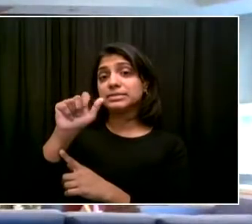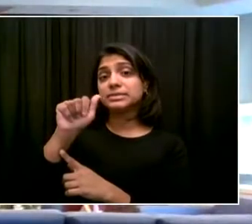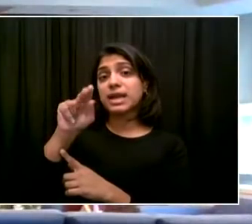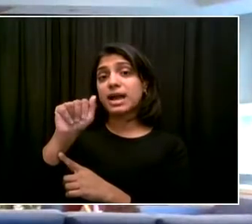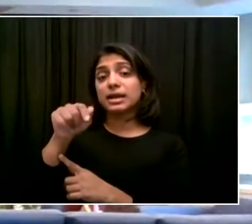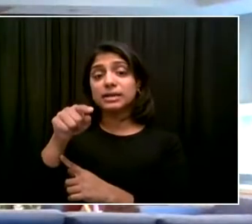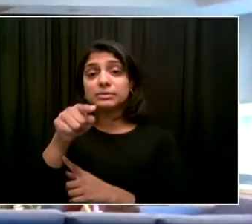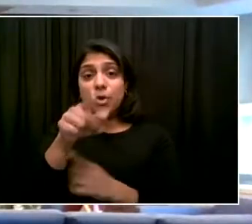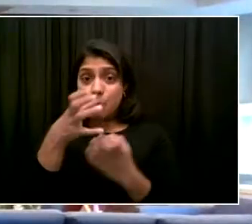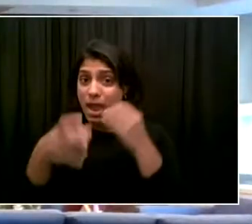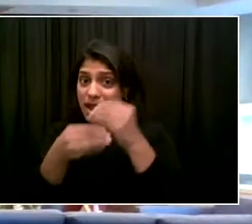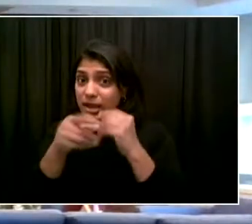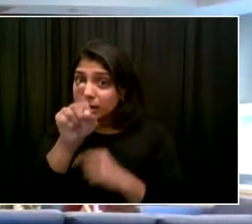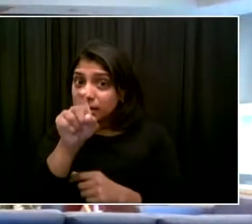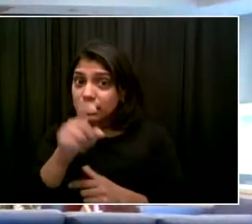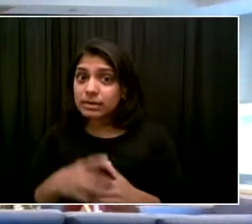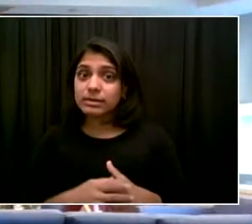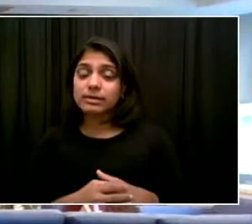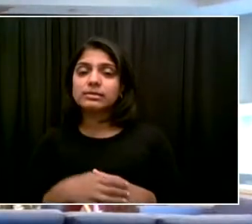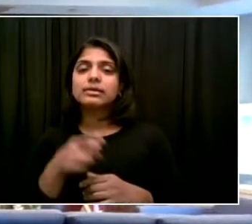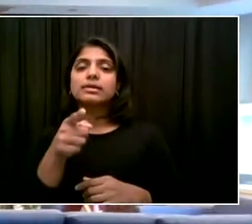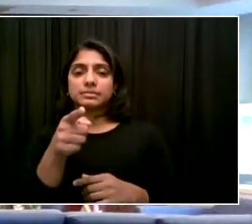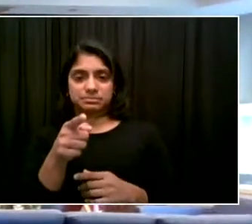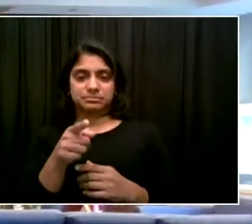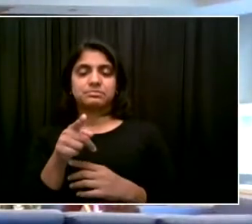I JUST WANT TO POINT OUT, NEW YORK CITY